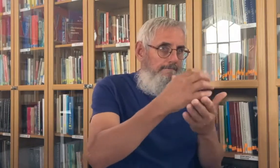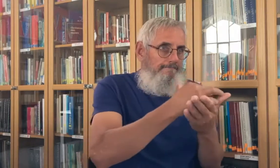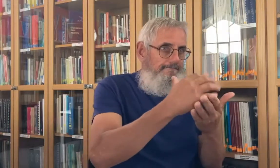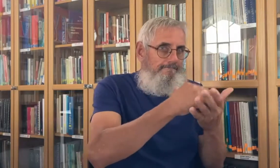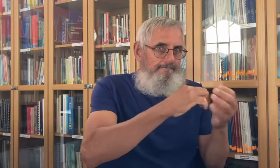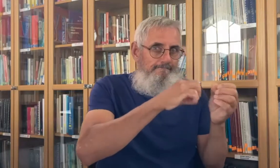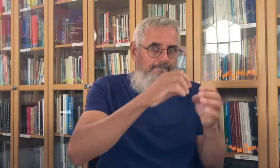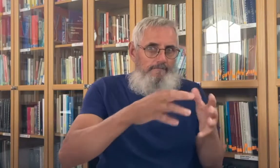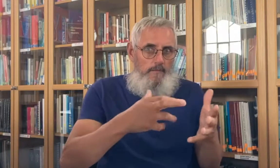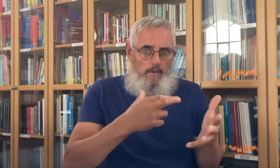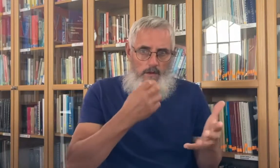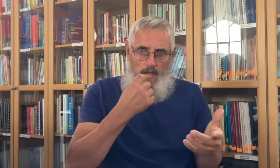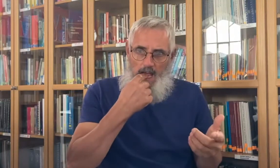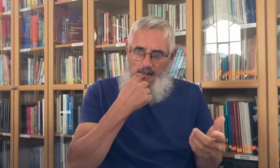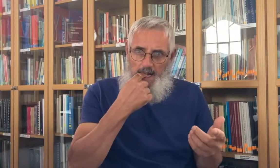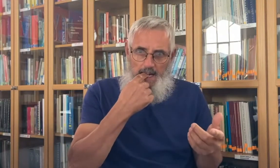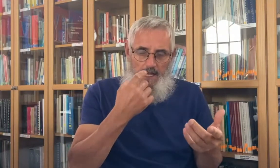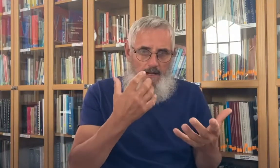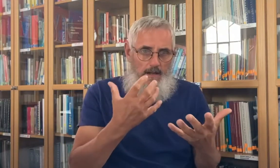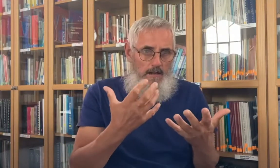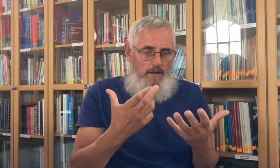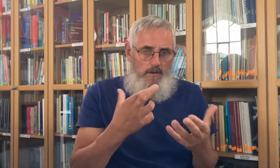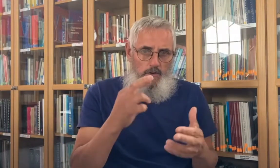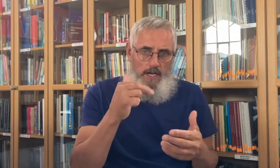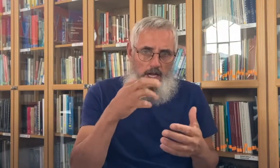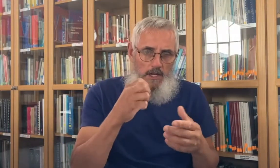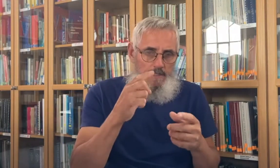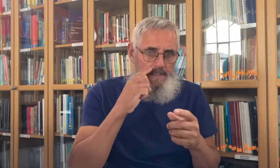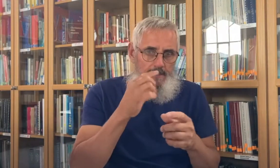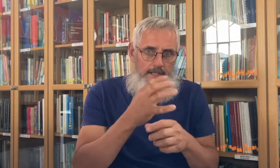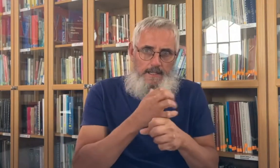wonderful collection of rare items, like old photographs we'd never seen before.